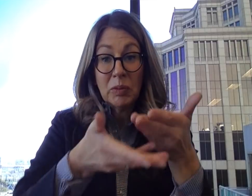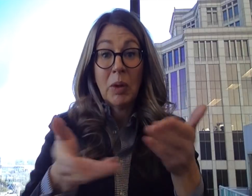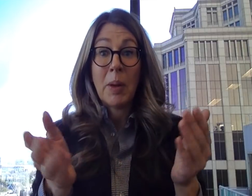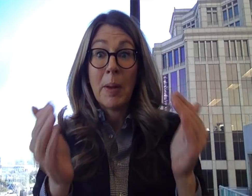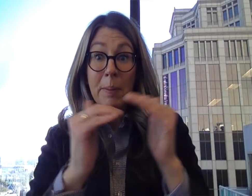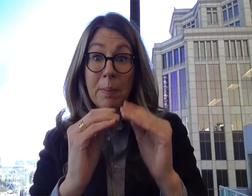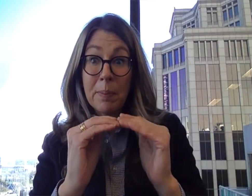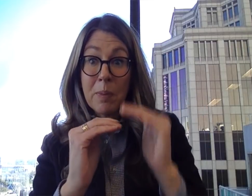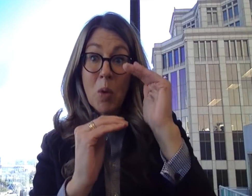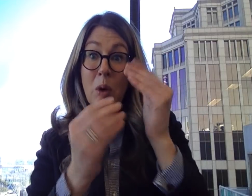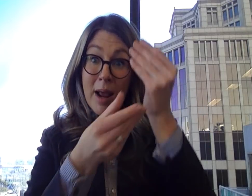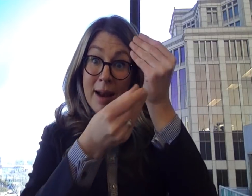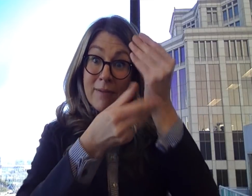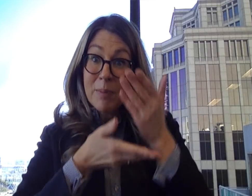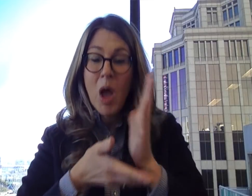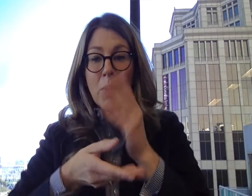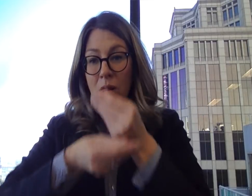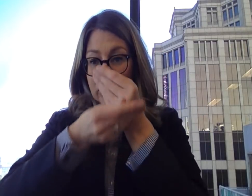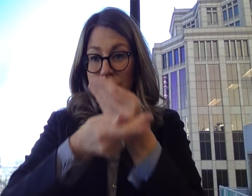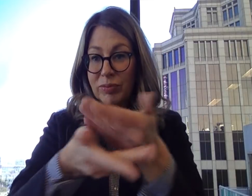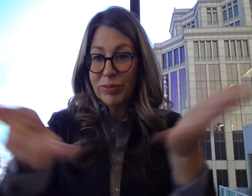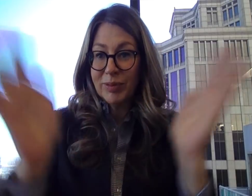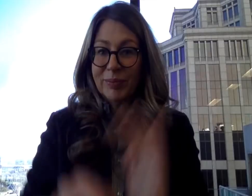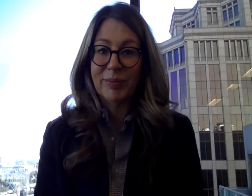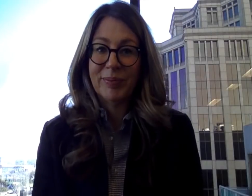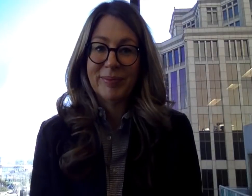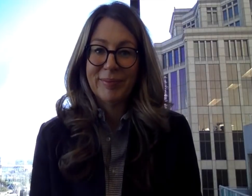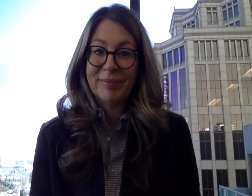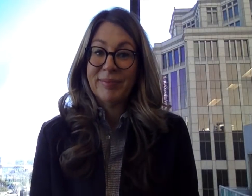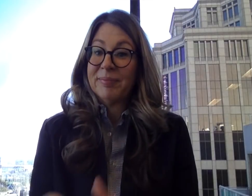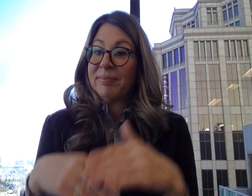I will share with you any developments as they come to hand.